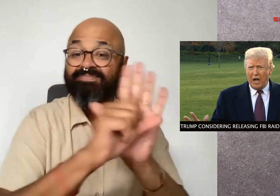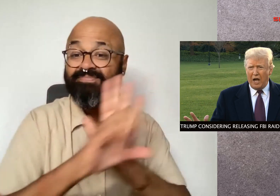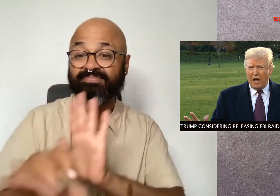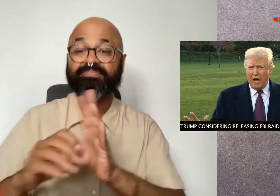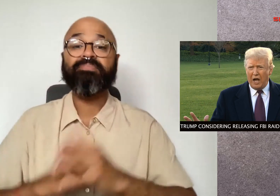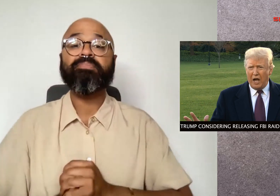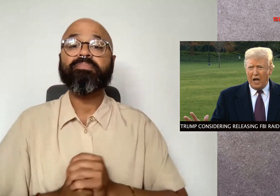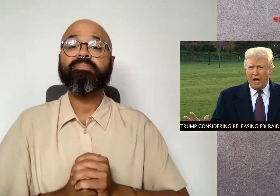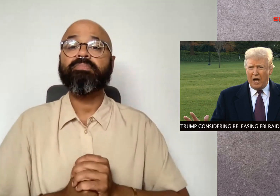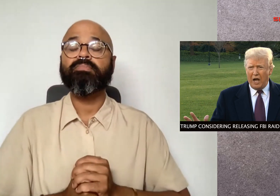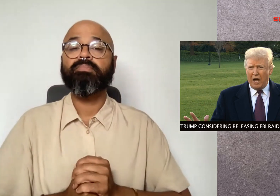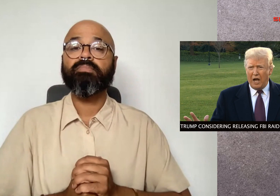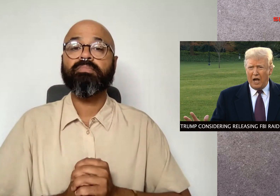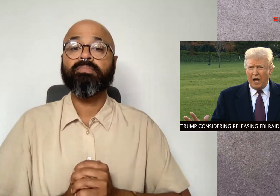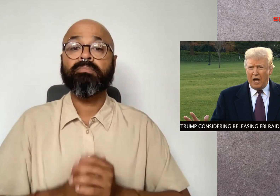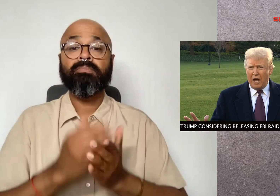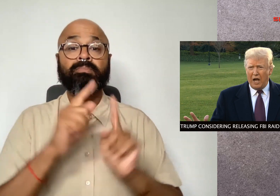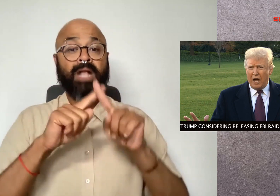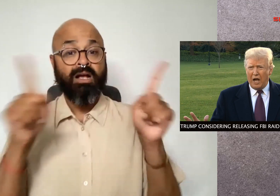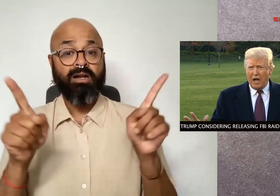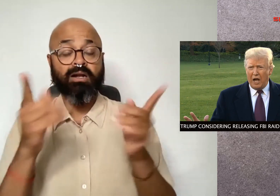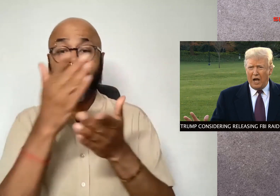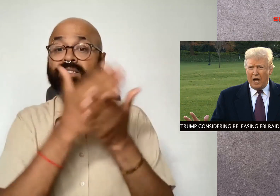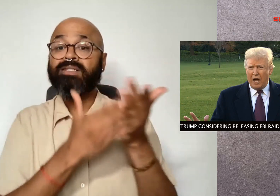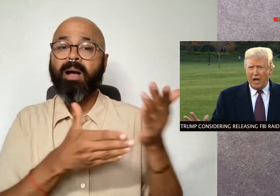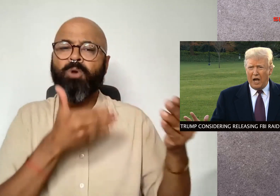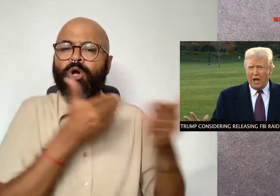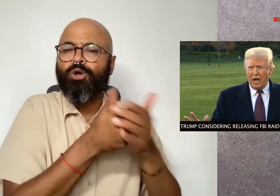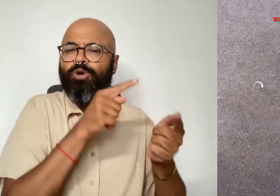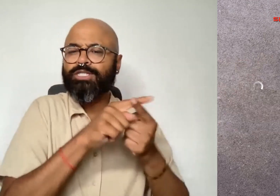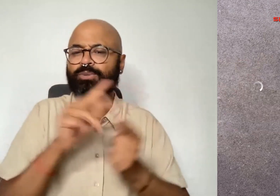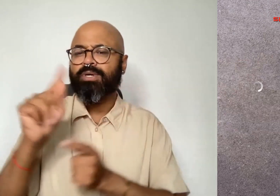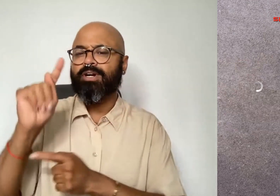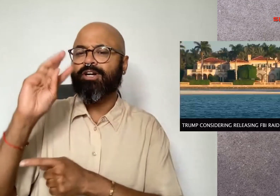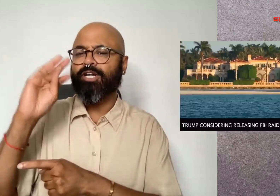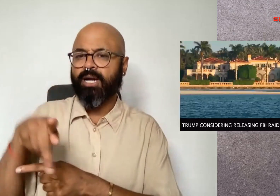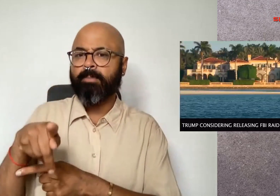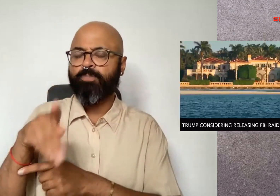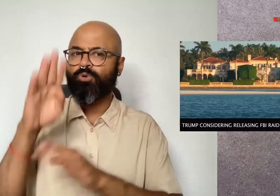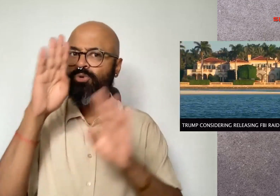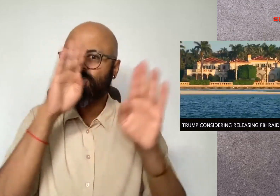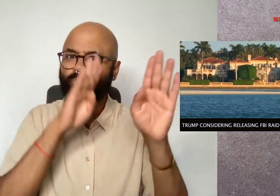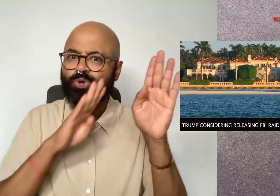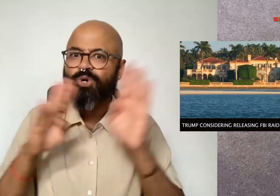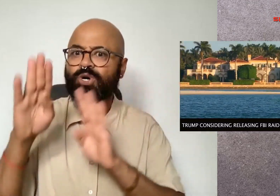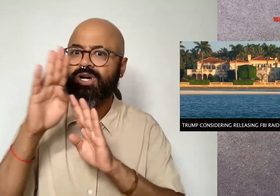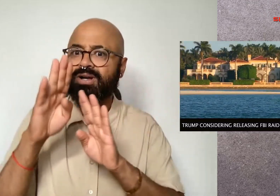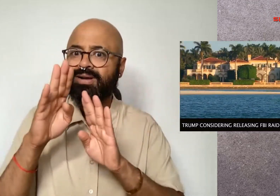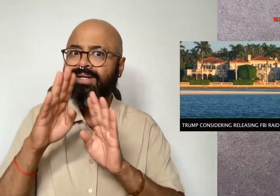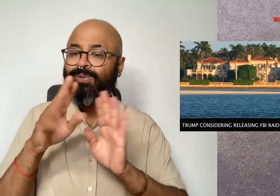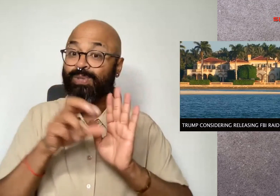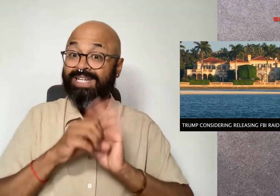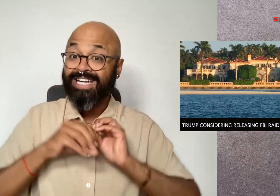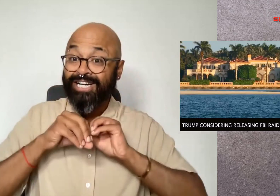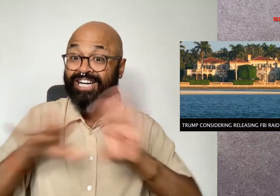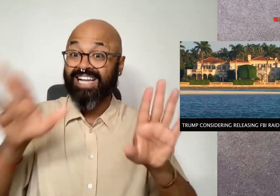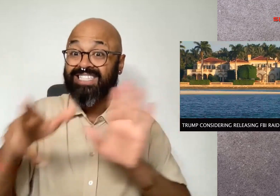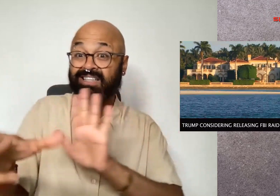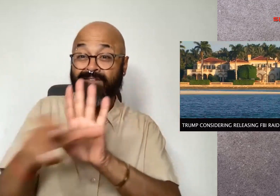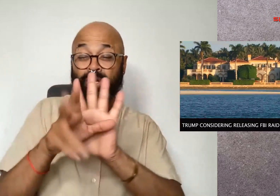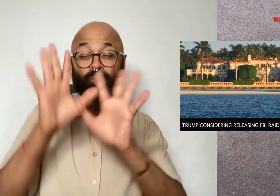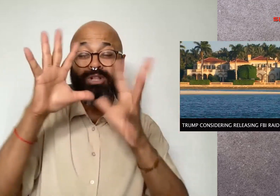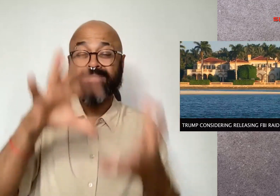footage in a campaign style ad but some close to Trump worry that releasing the video could